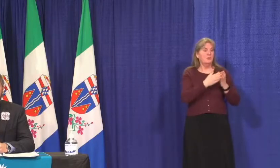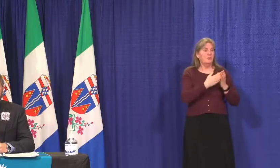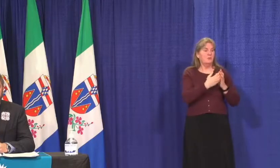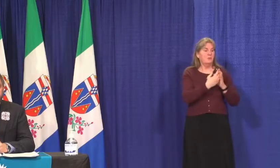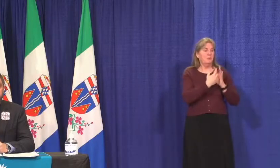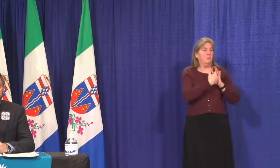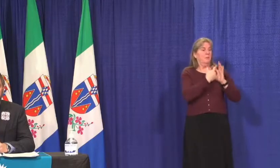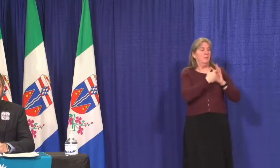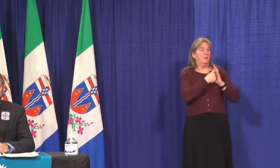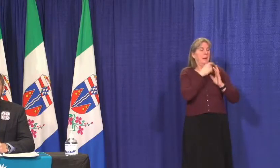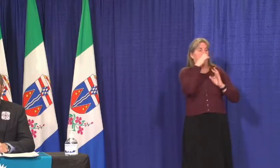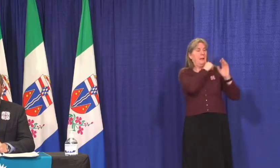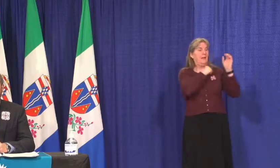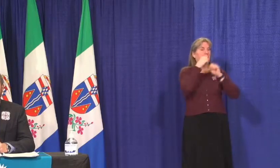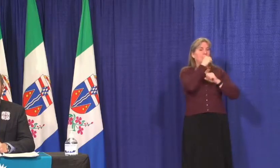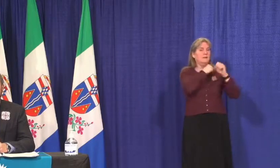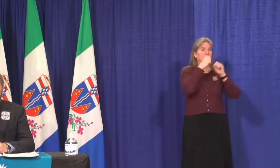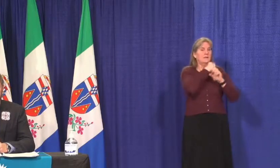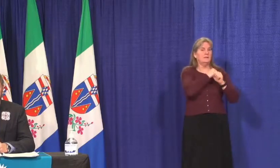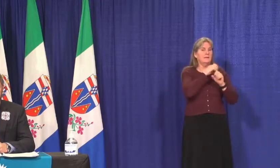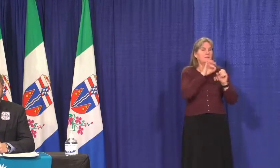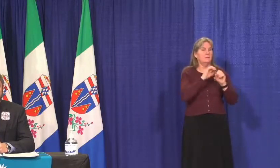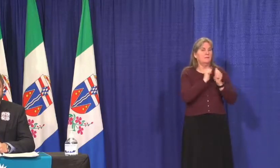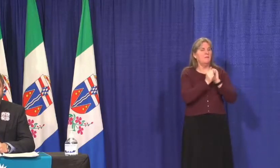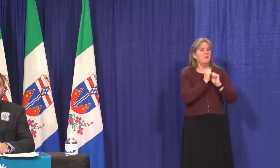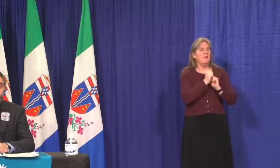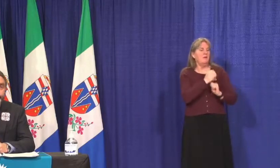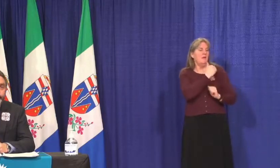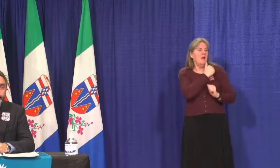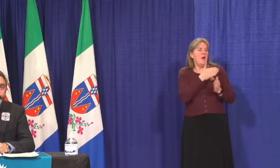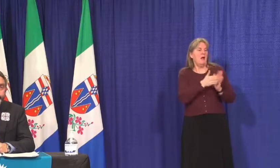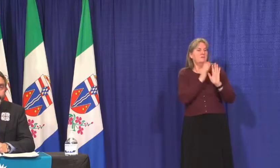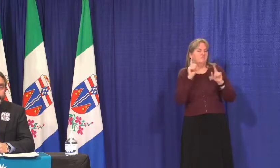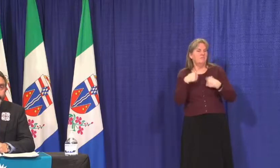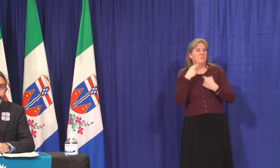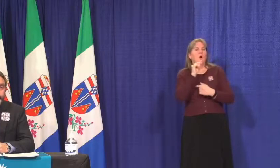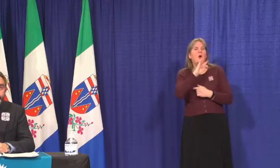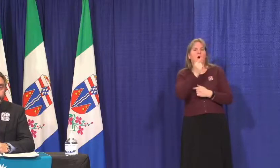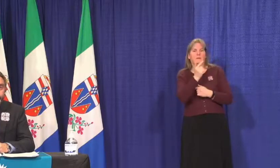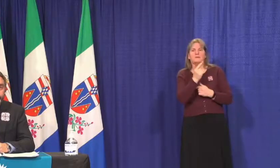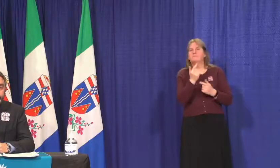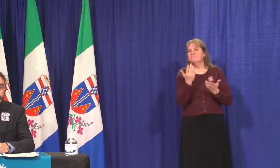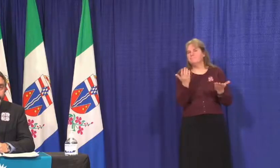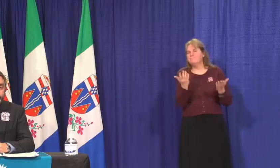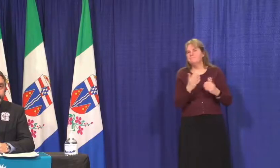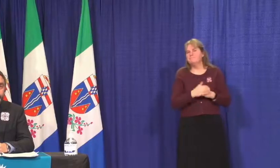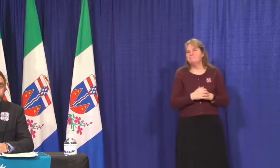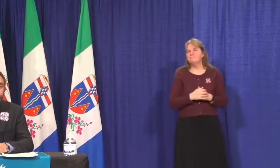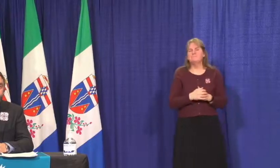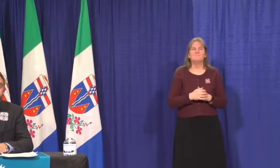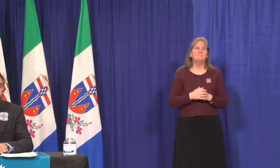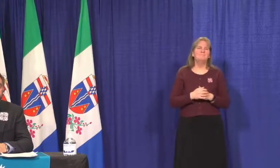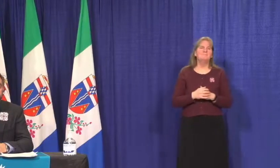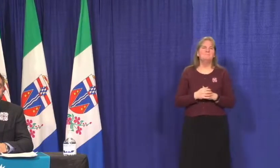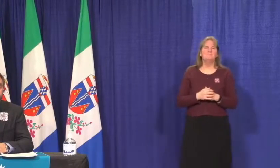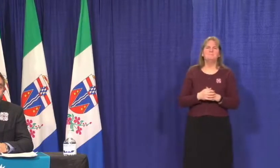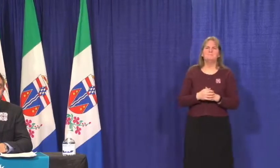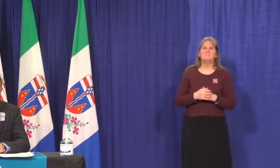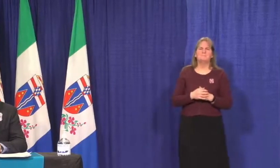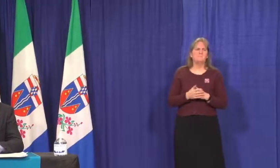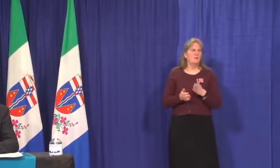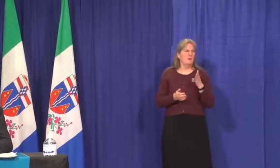since August.